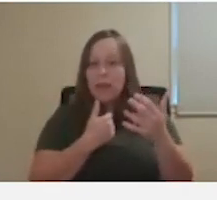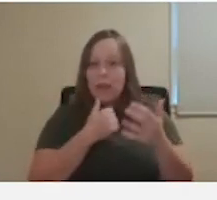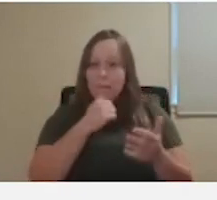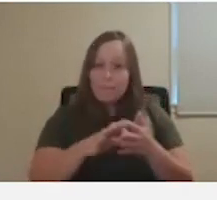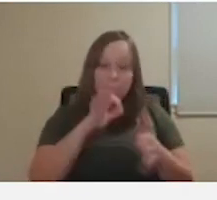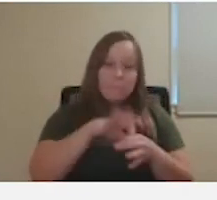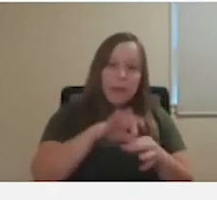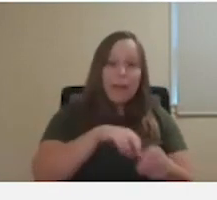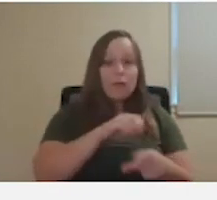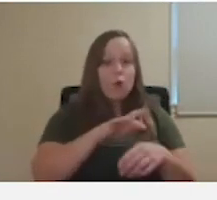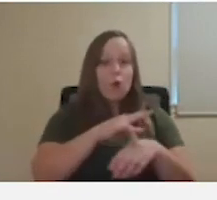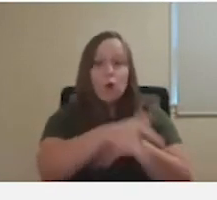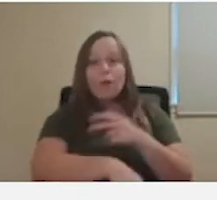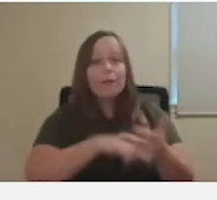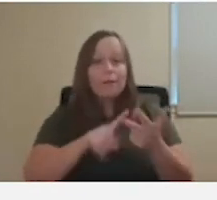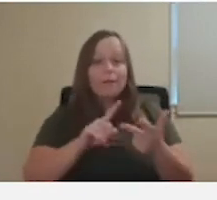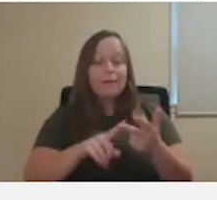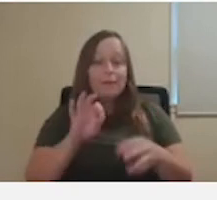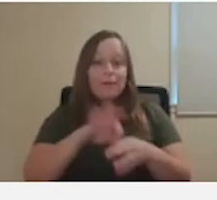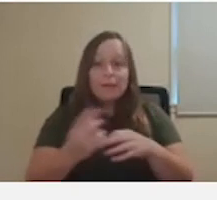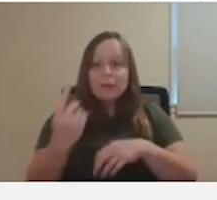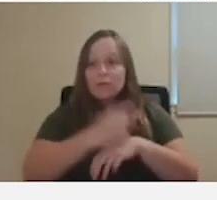We can vote early. We can vote on Election Day.